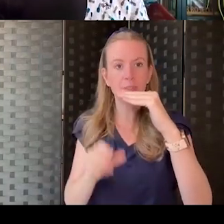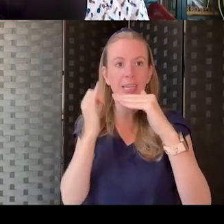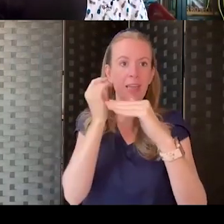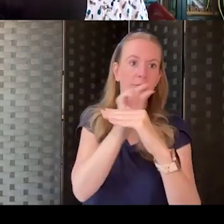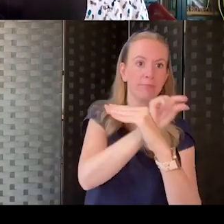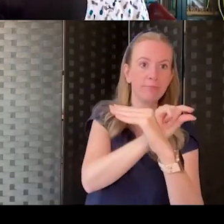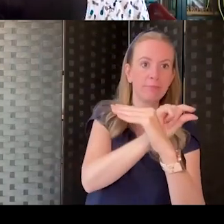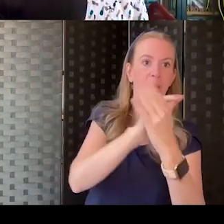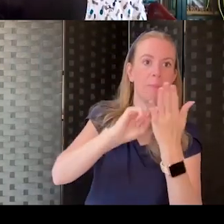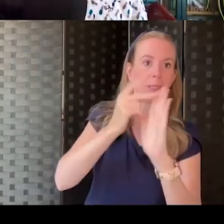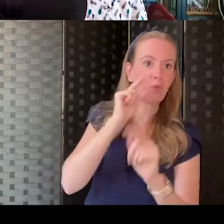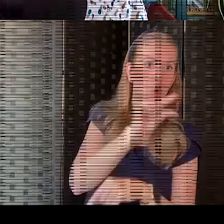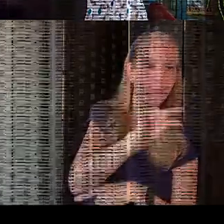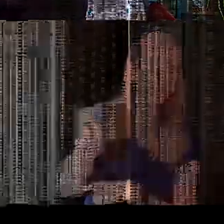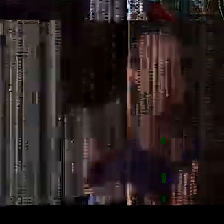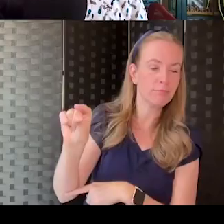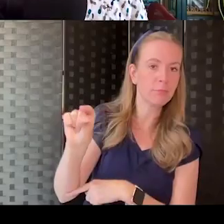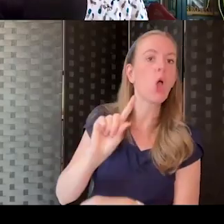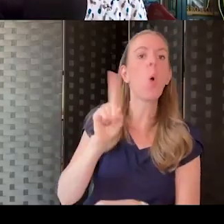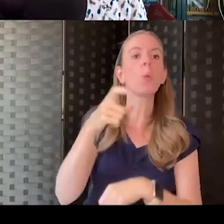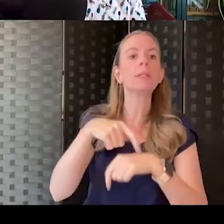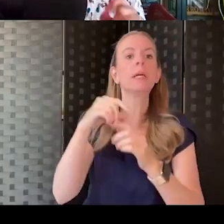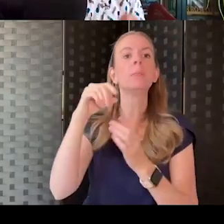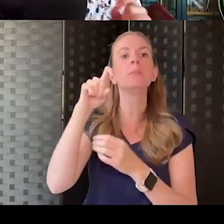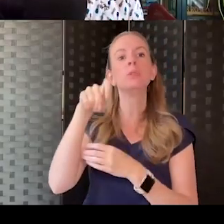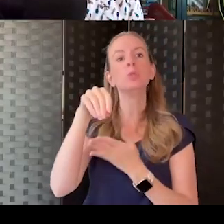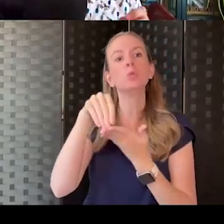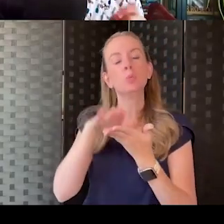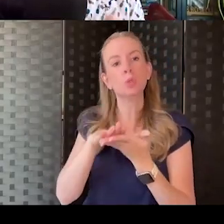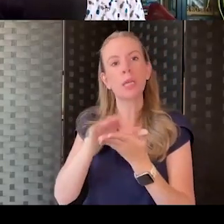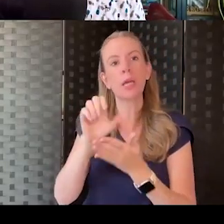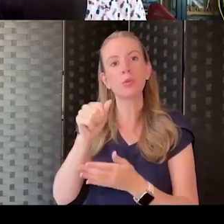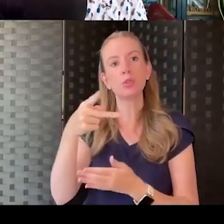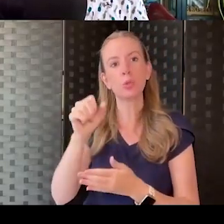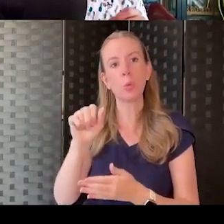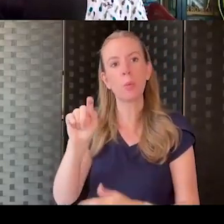only time you may need to set a scope attribute is in the very first cell of the table, where